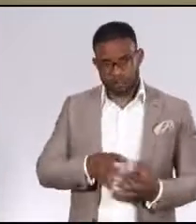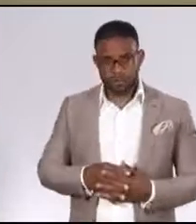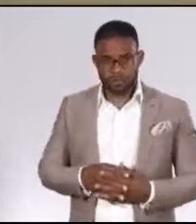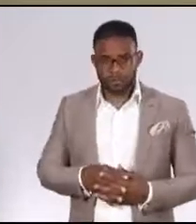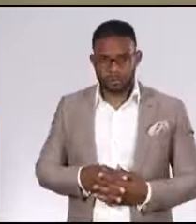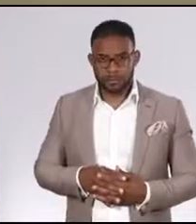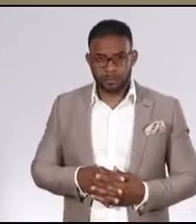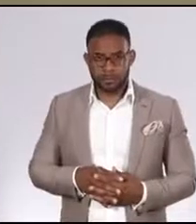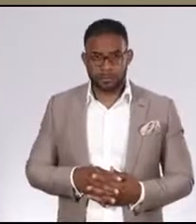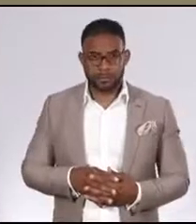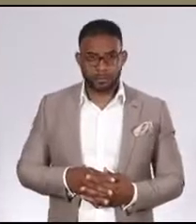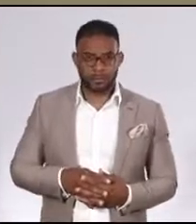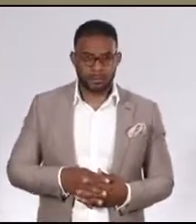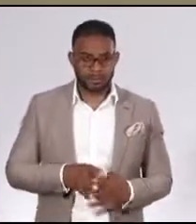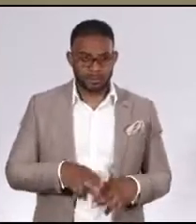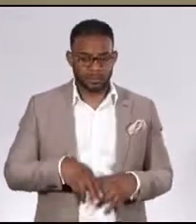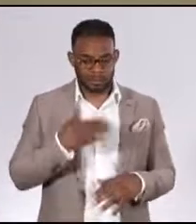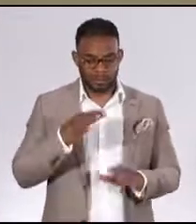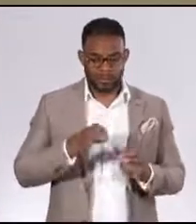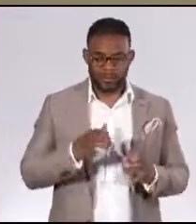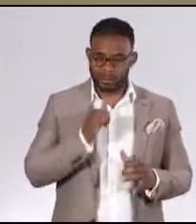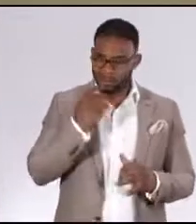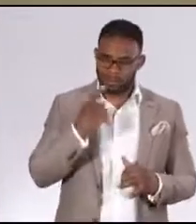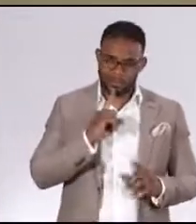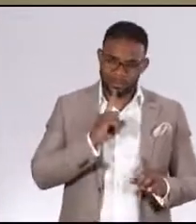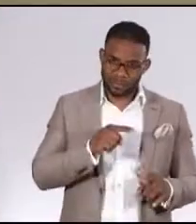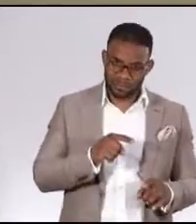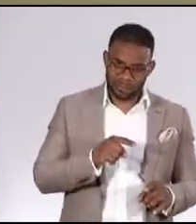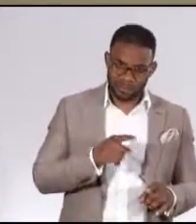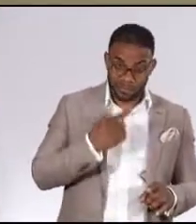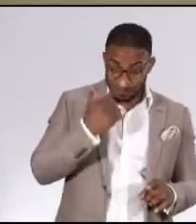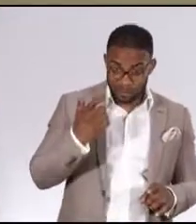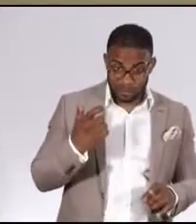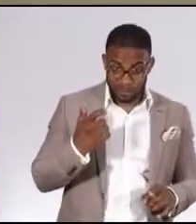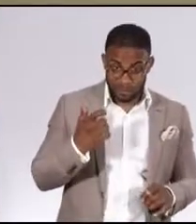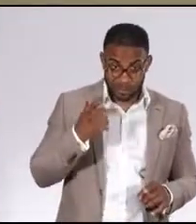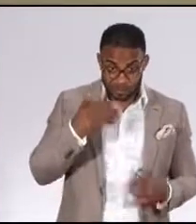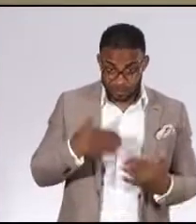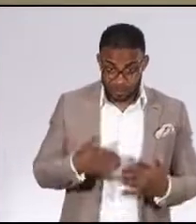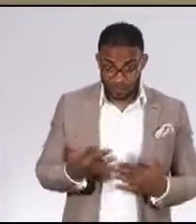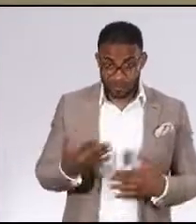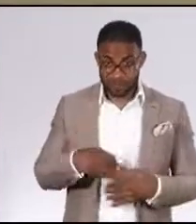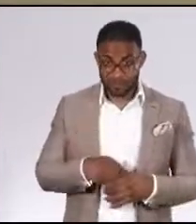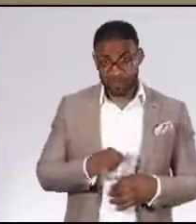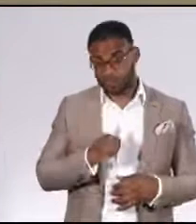Sitting in front of the class wasn't always the answer because hearing loss includes other internal struggles,